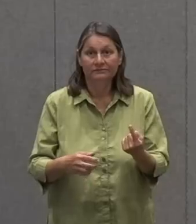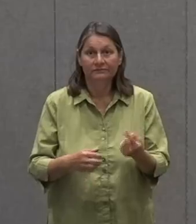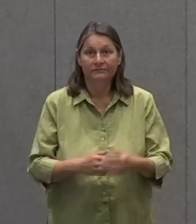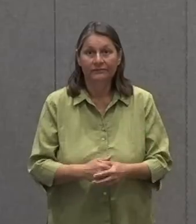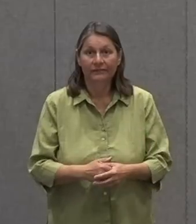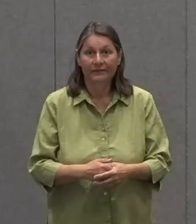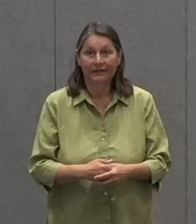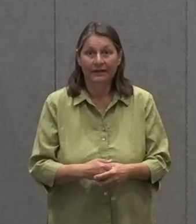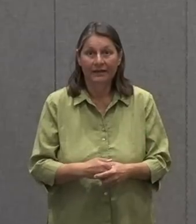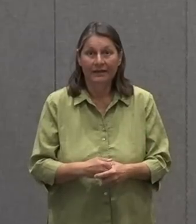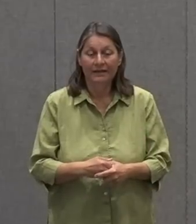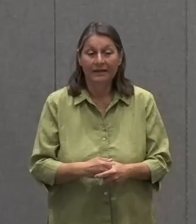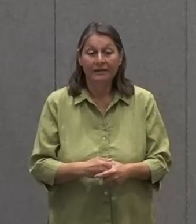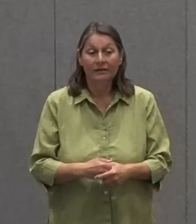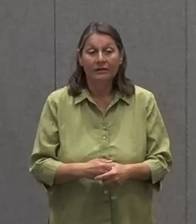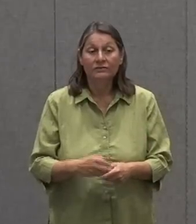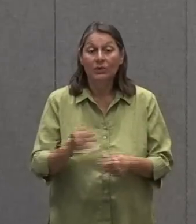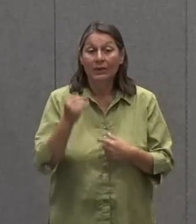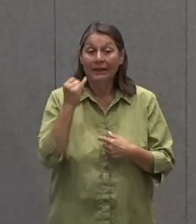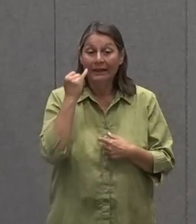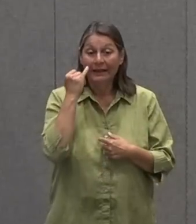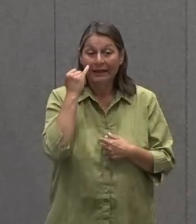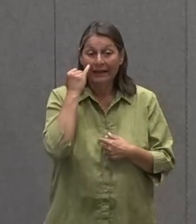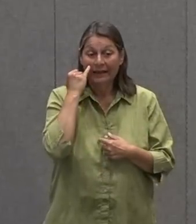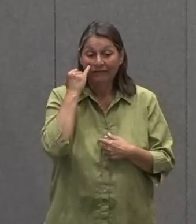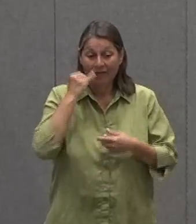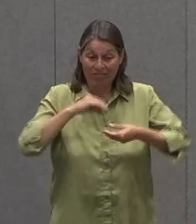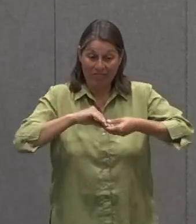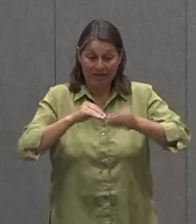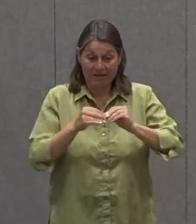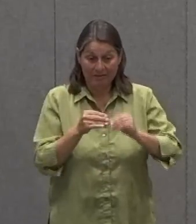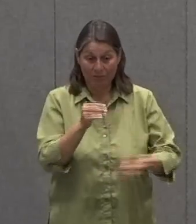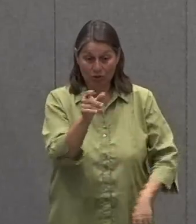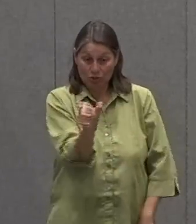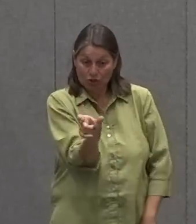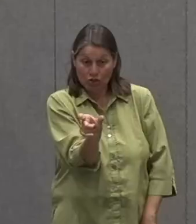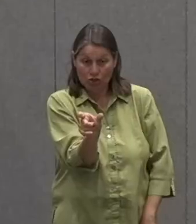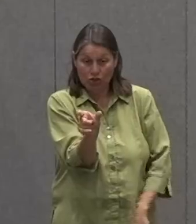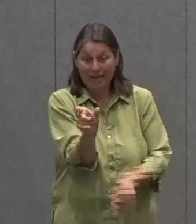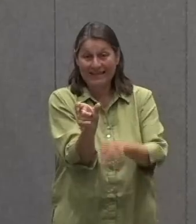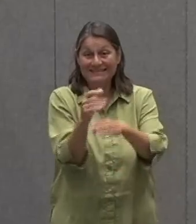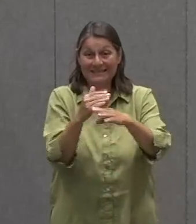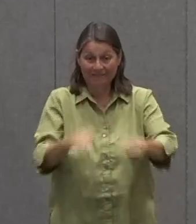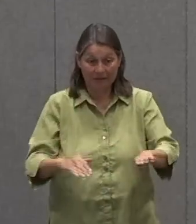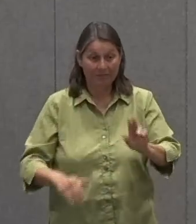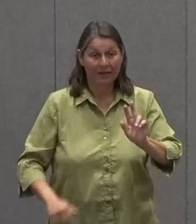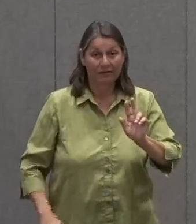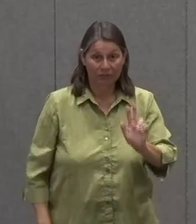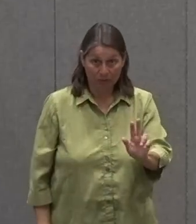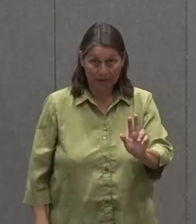So if we divide the number by three, right, we're gonna start with three,